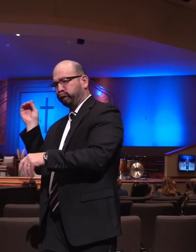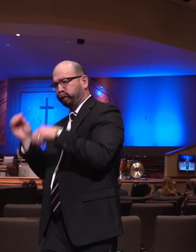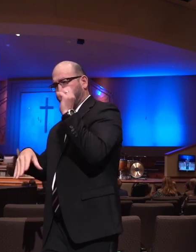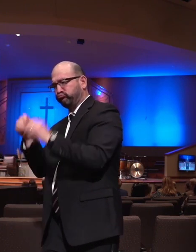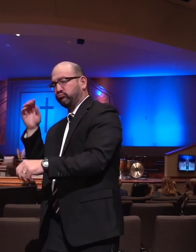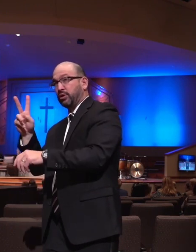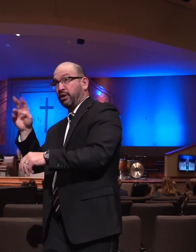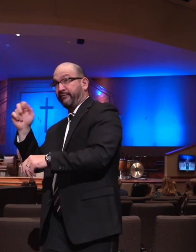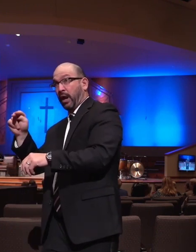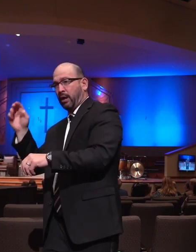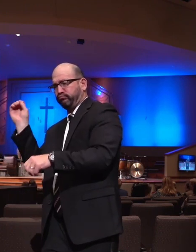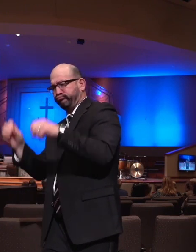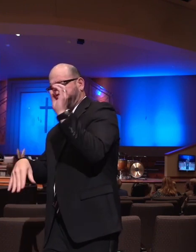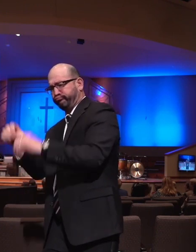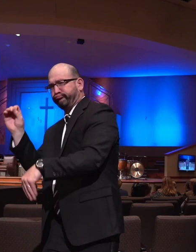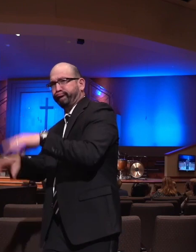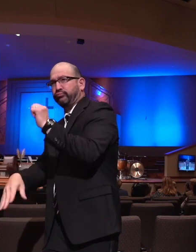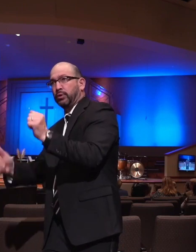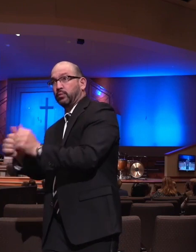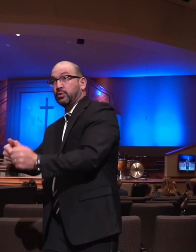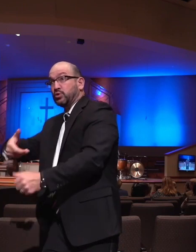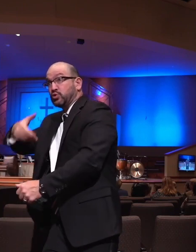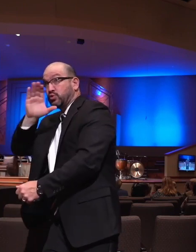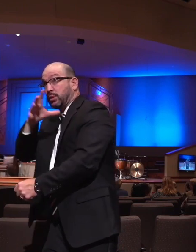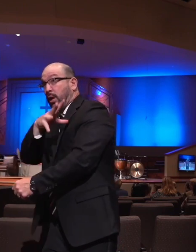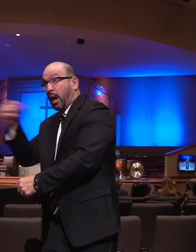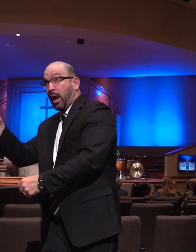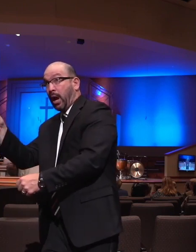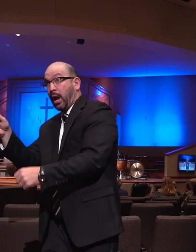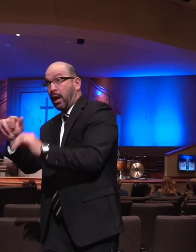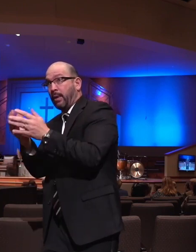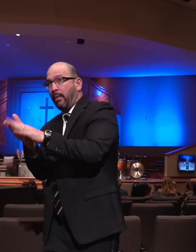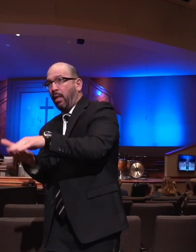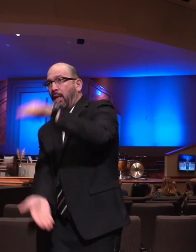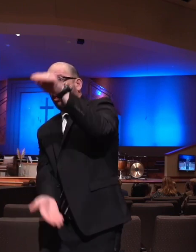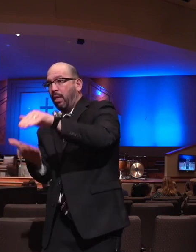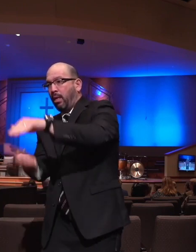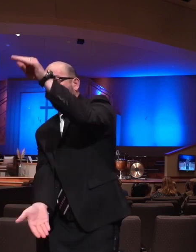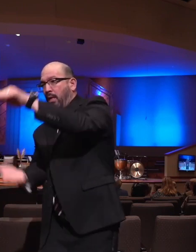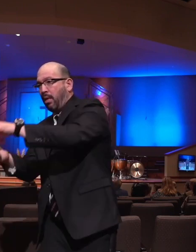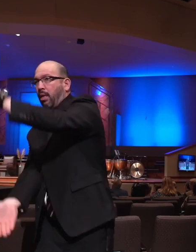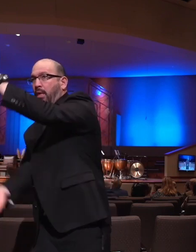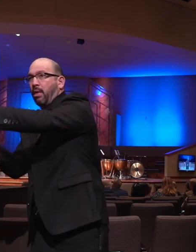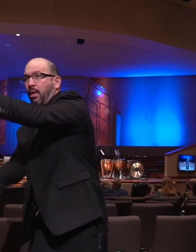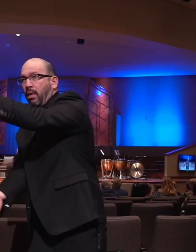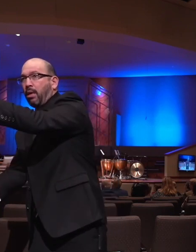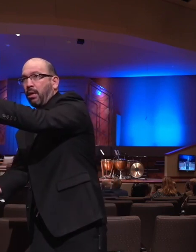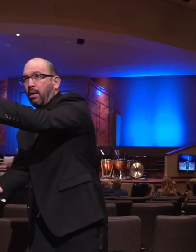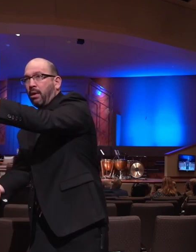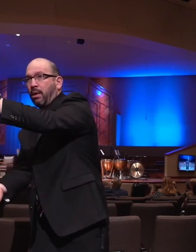with coolers of Kool-Aid Jammers and I got six cases of Gideon little New